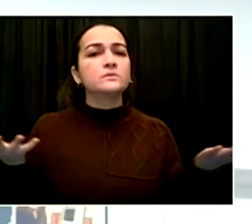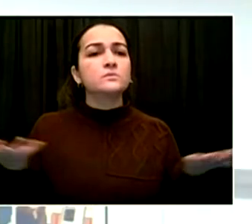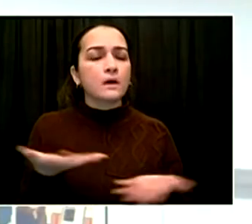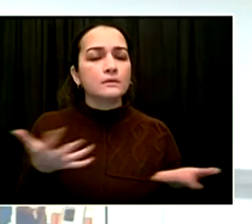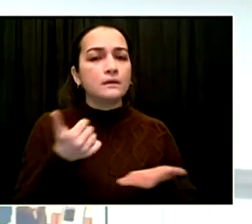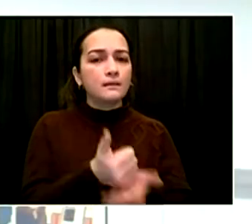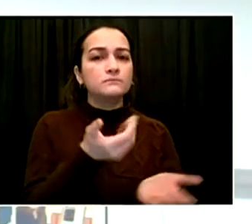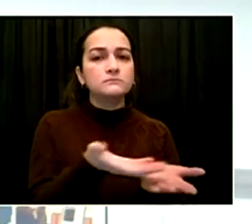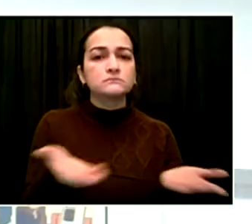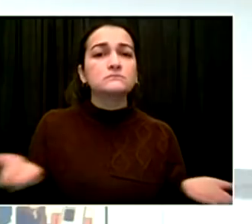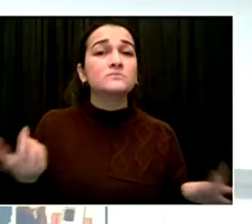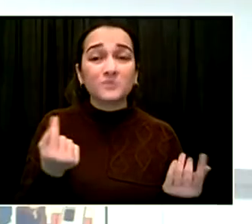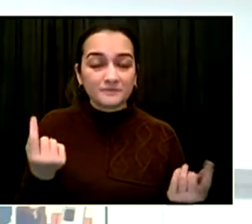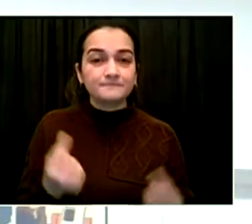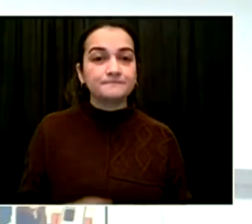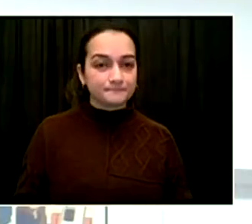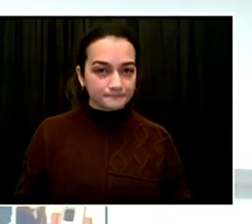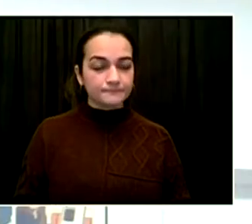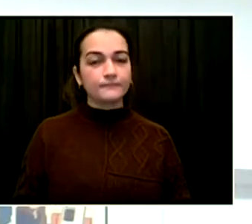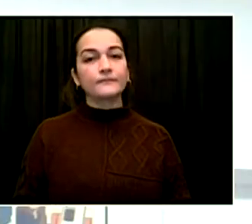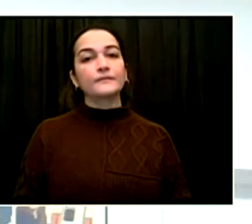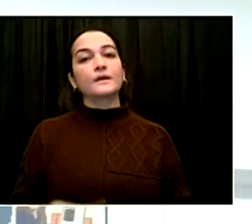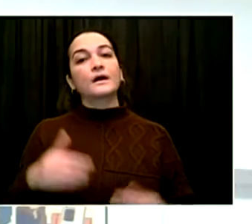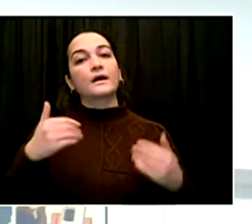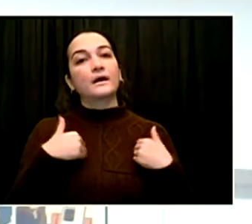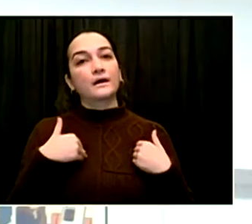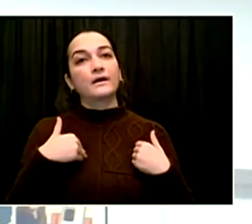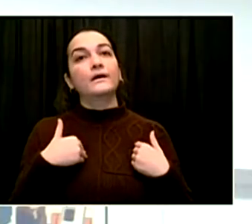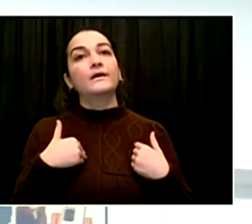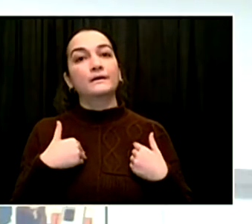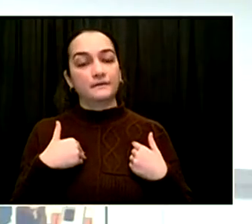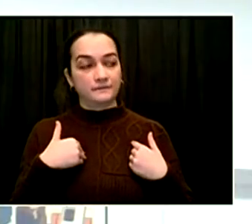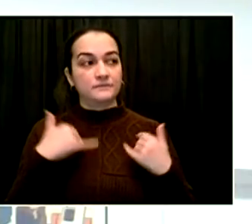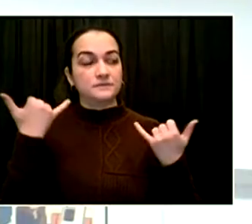TREATMENTS AVAILABLE. I WILL ACKNOWLEDGE THERE'S SOME